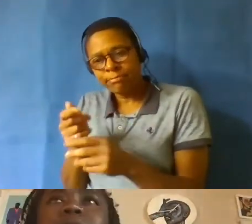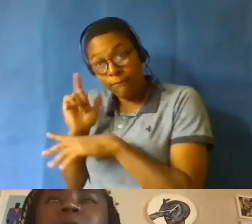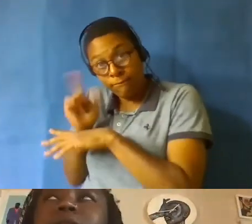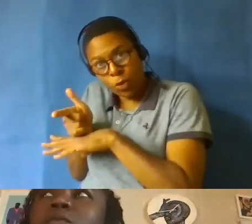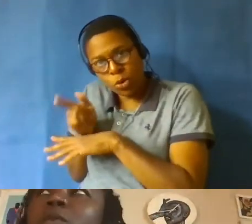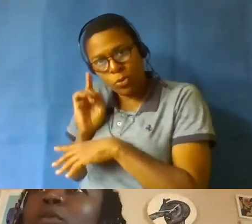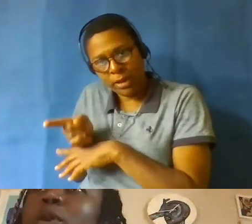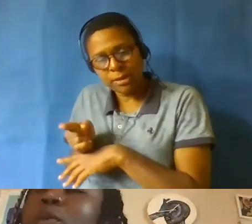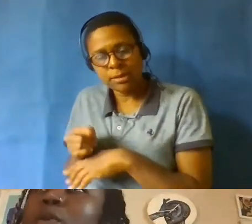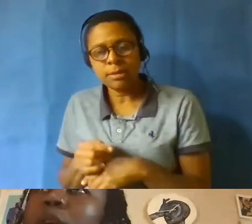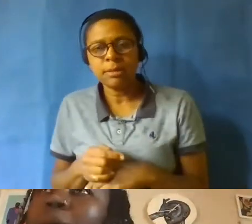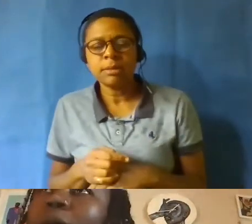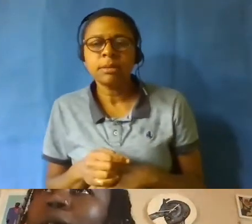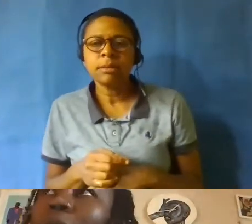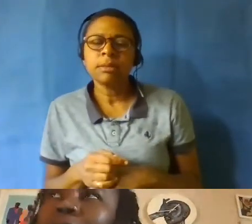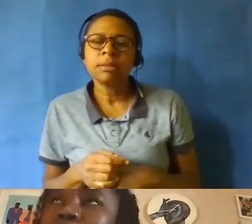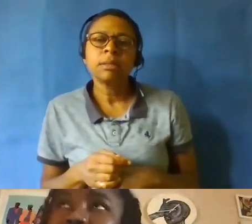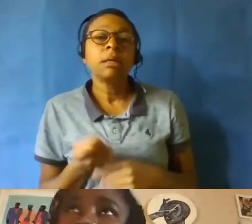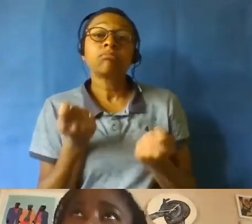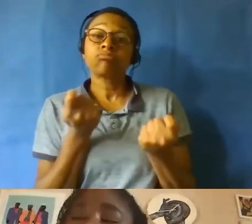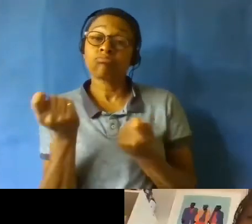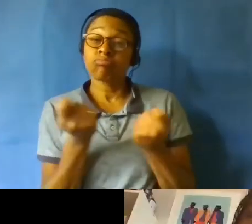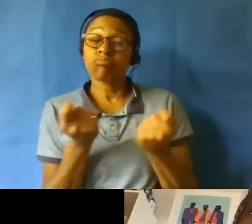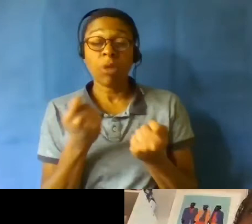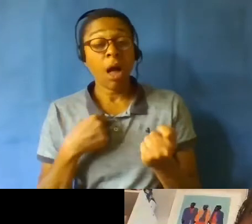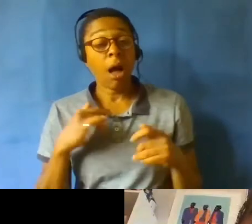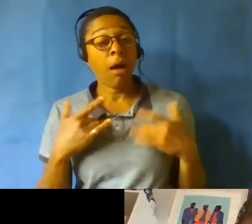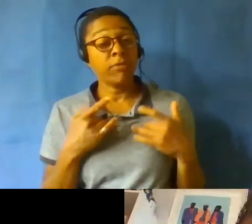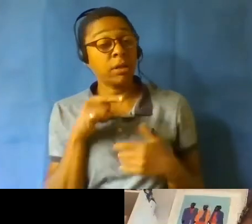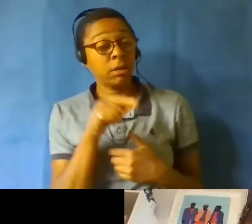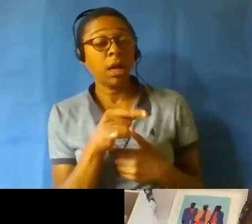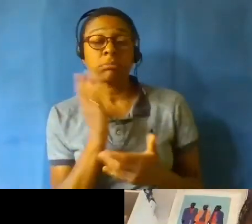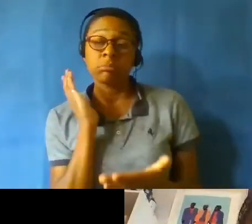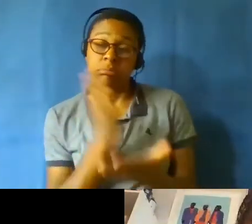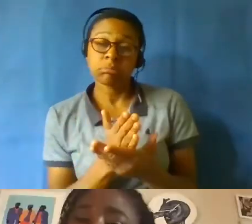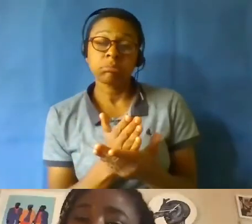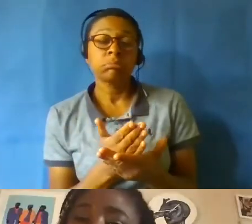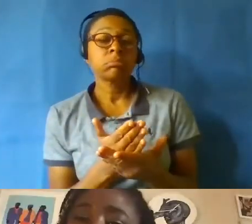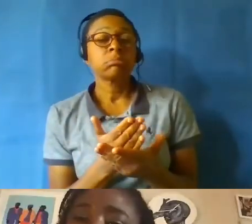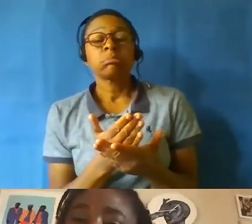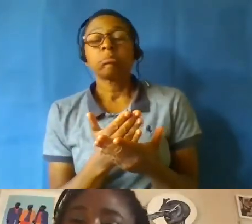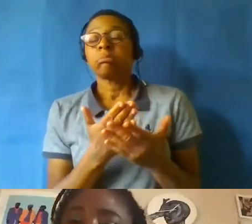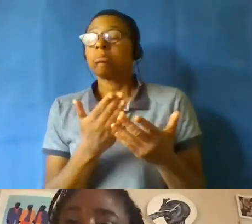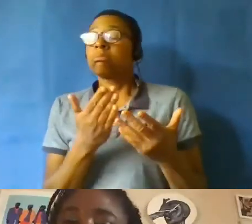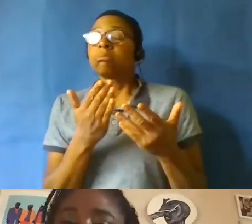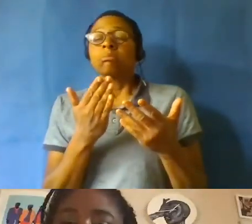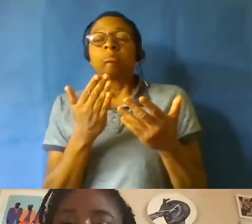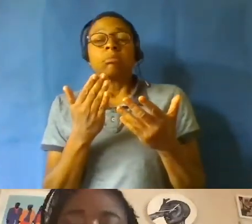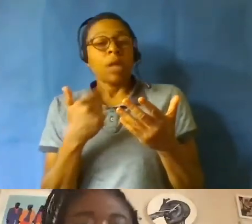somewhat with what you were talking about about disability being categorized in terms of lack as well like as though you know if you're thinking about